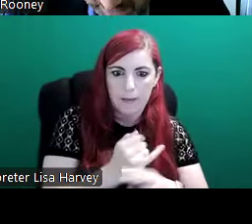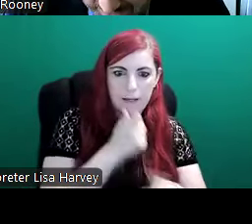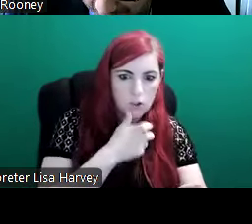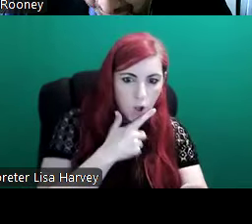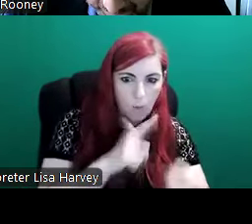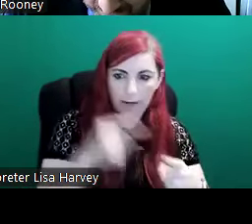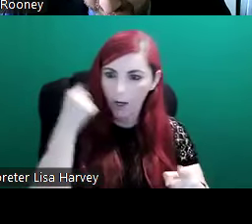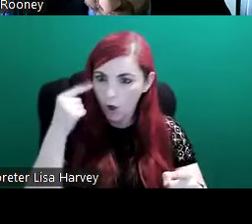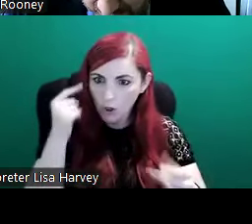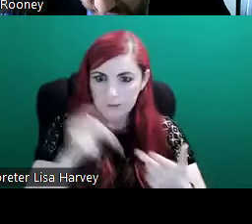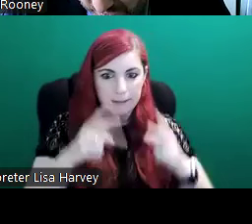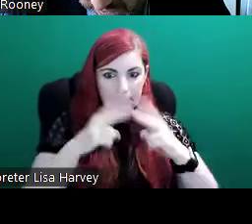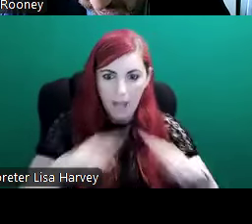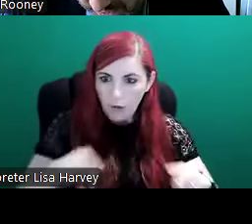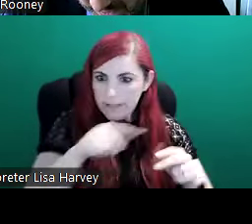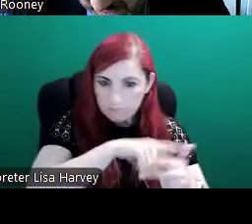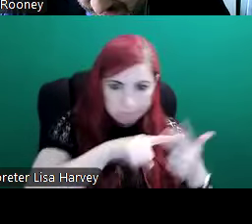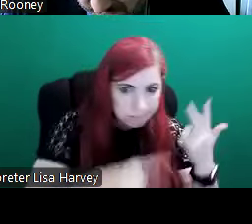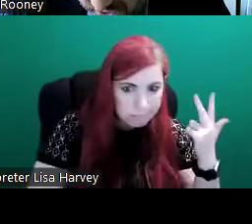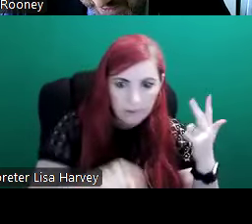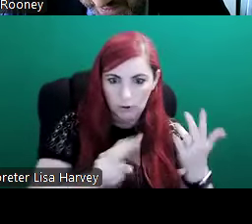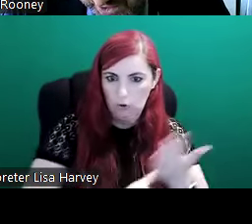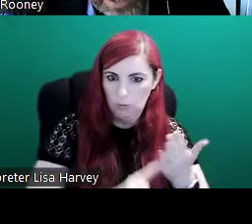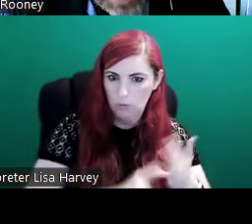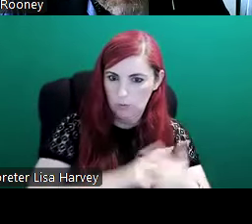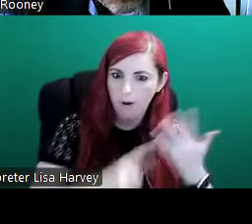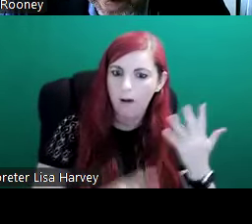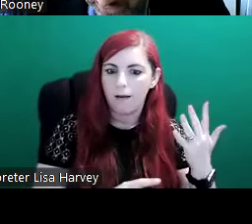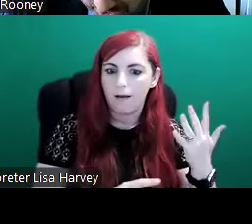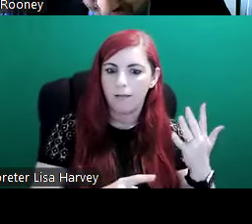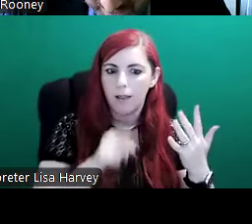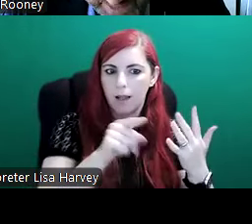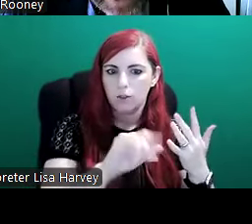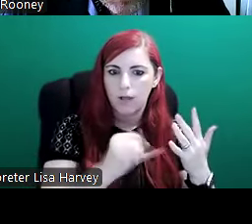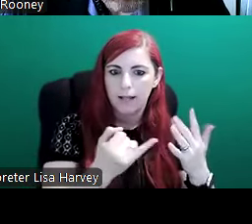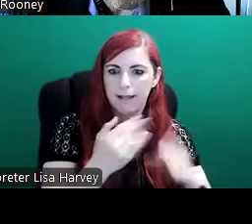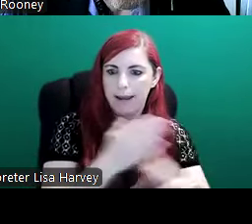Indeed, this the nude was a subject that Jellett never relinquished entirely, but